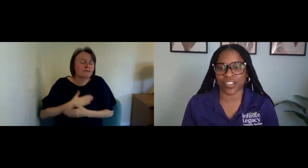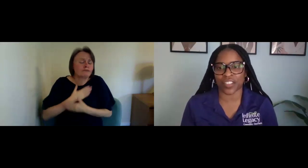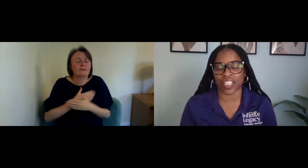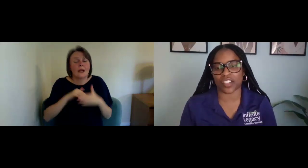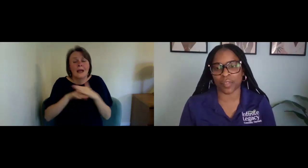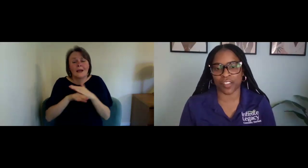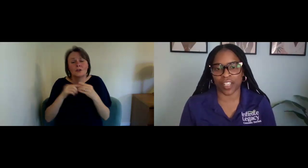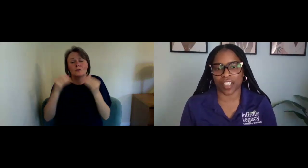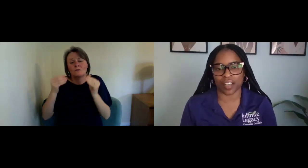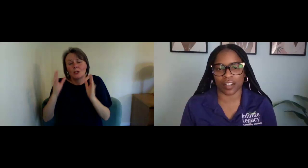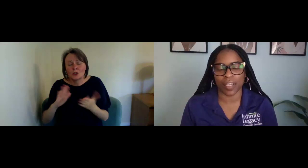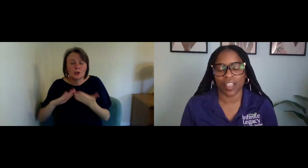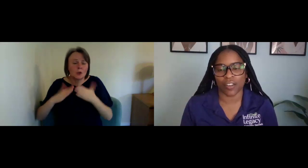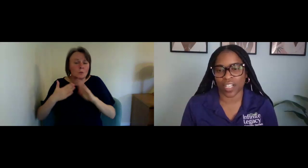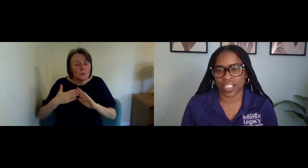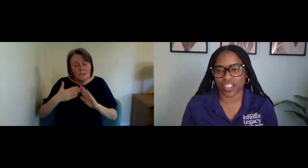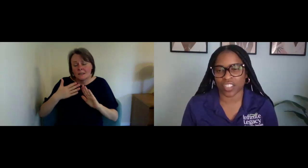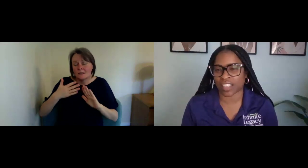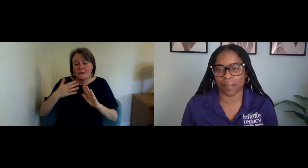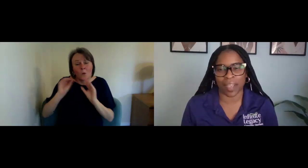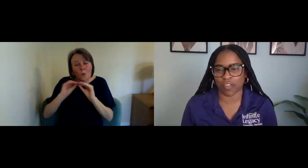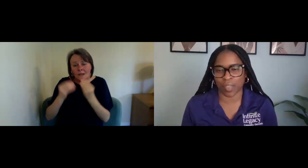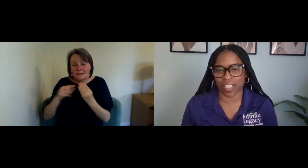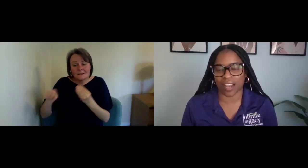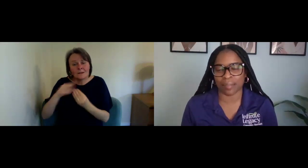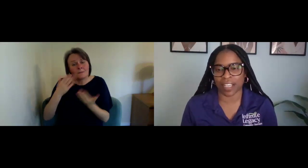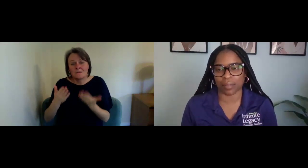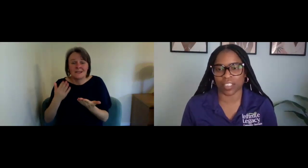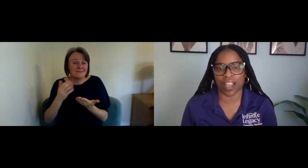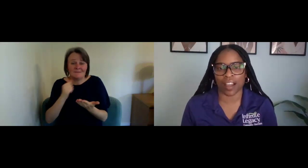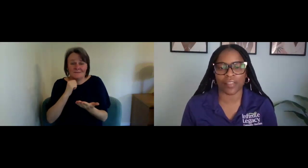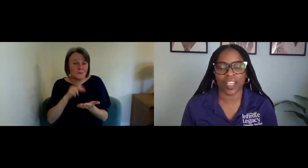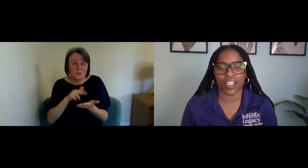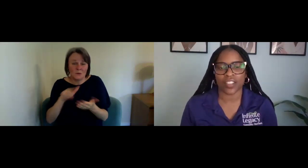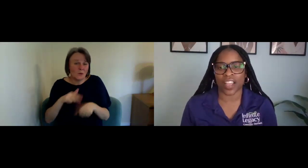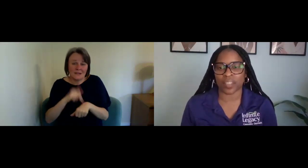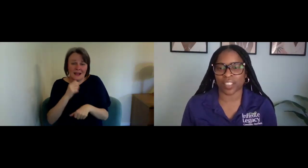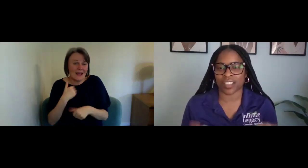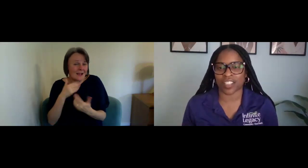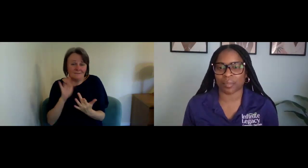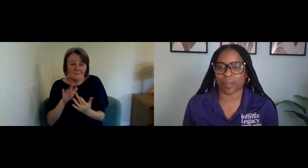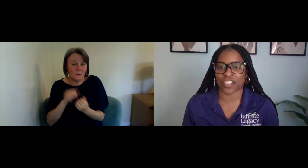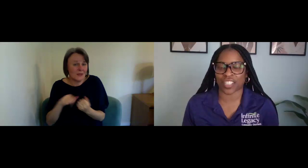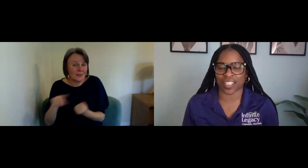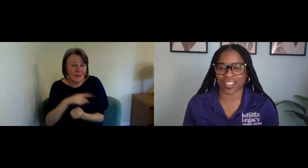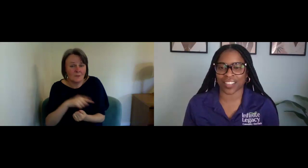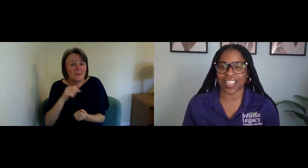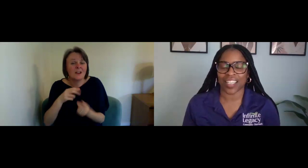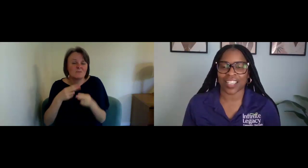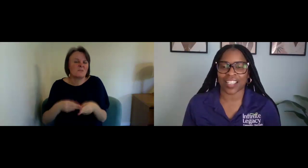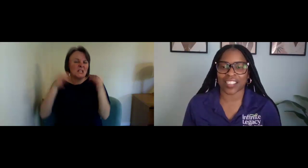to vendors and community organizations that they may normally not be able to have, so that's what the Decision Project is.